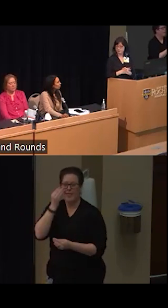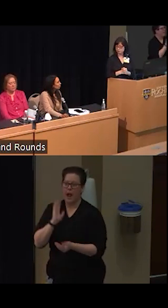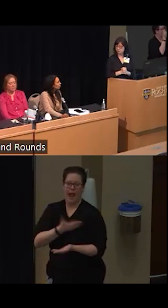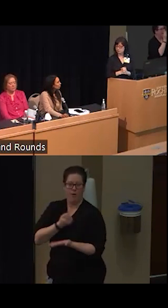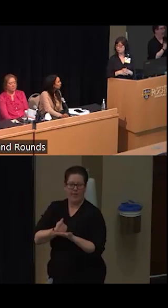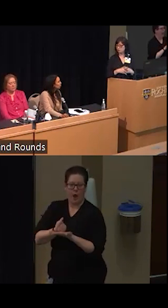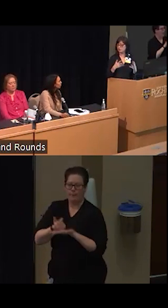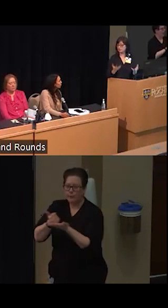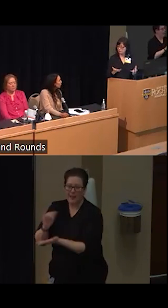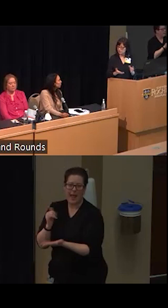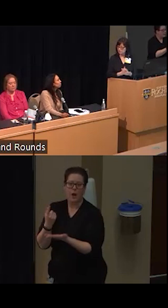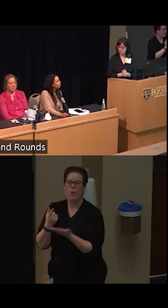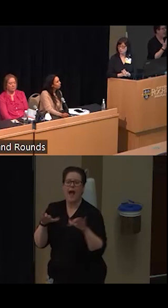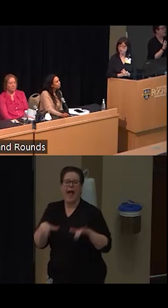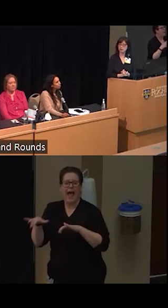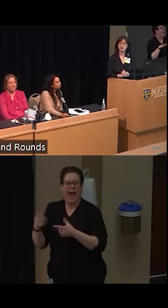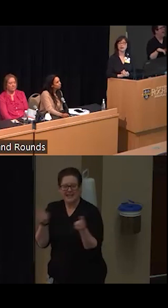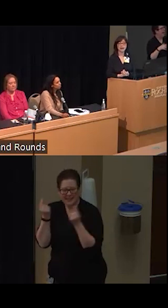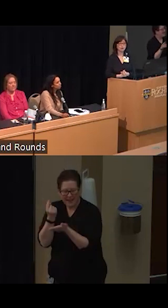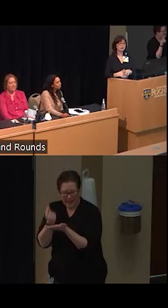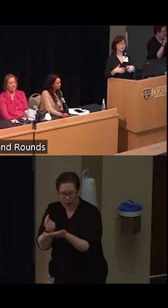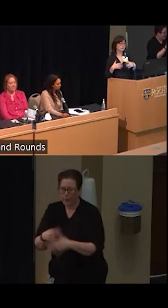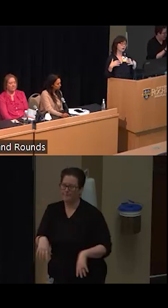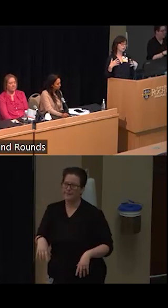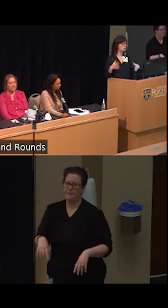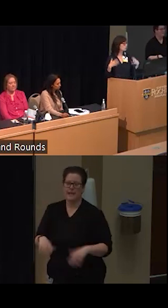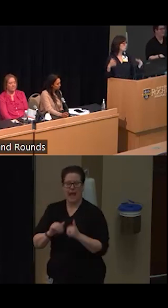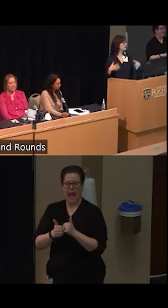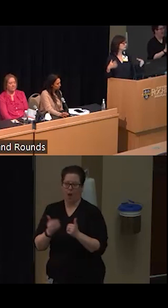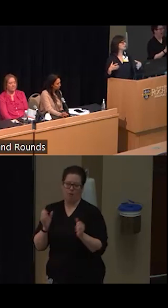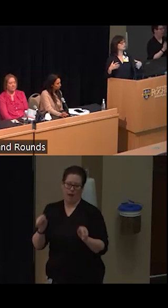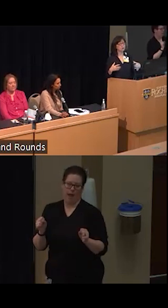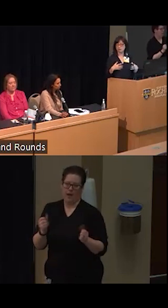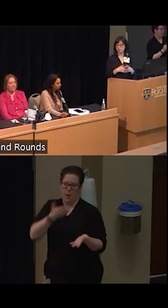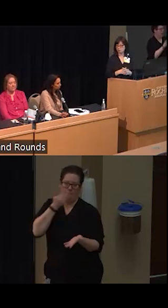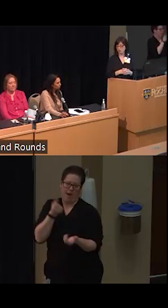interventions such as activities therapy and how we can be more robust and supporting those